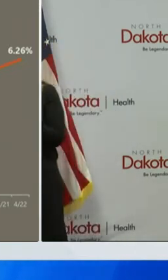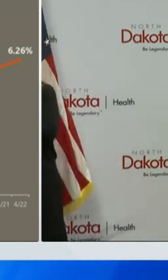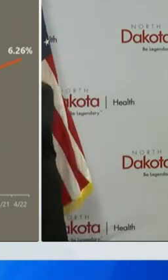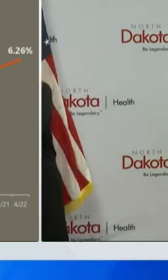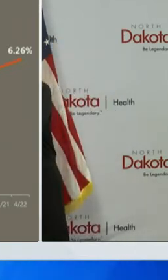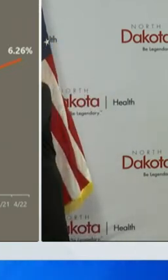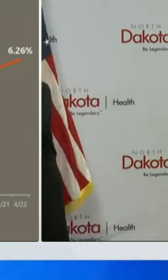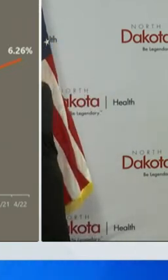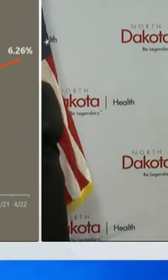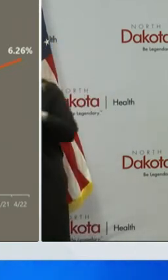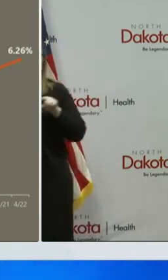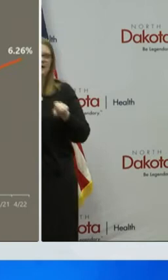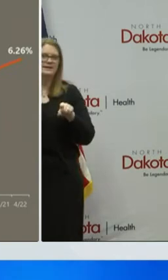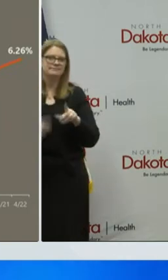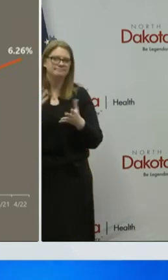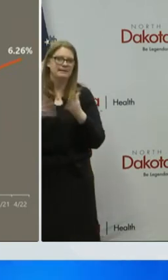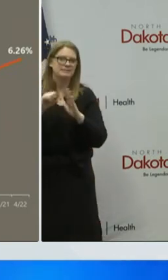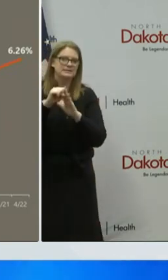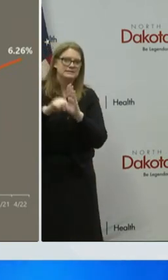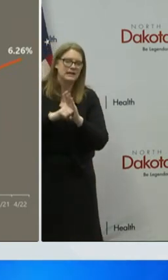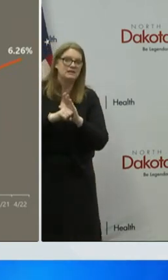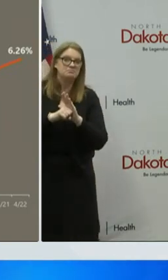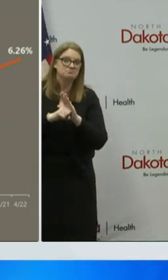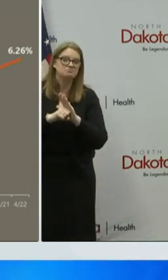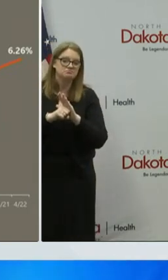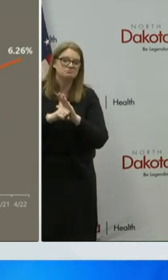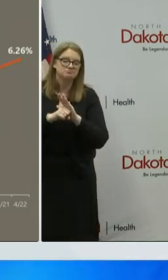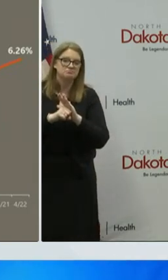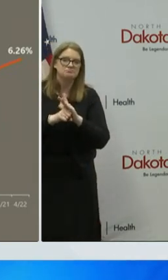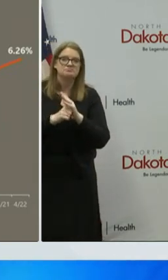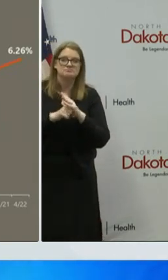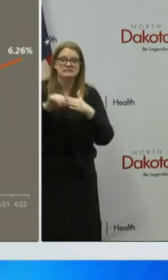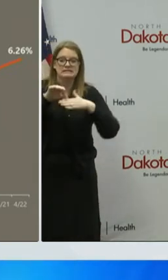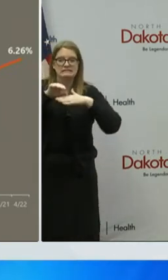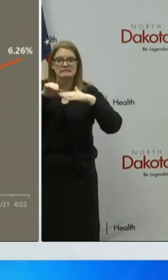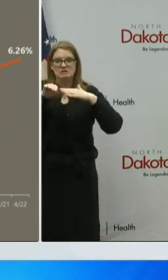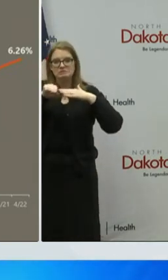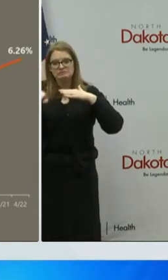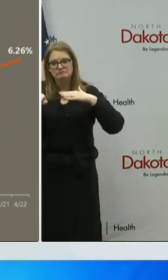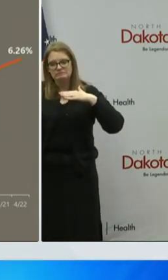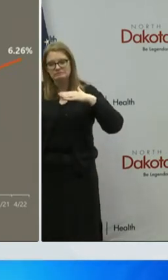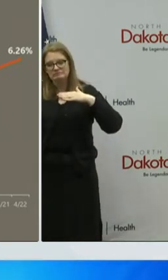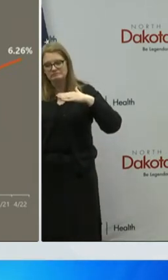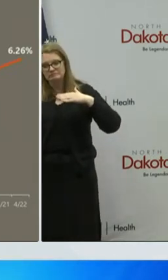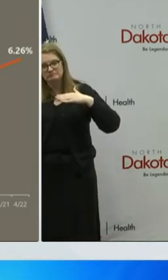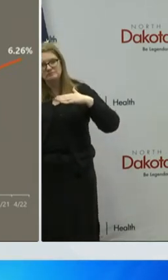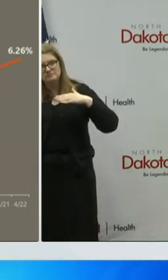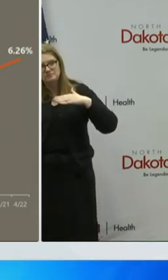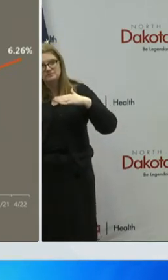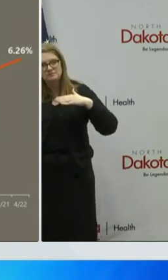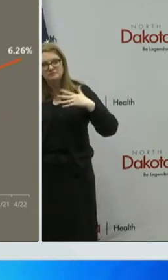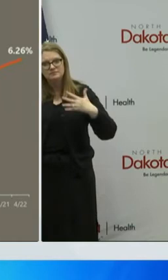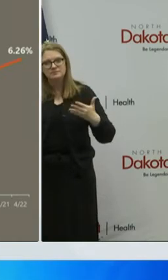AS OTHER PEOPLE ARE SEEING THEM GOING DOWN. BUT A STATE COULD MEET A CRITERIA OF HAVING TWO WEEKS OF